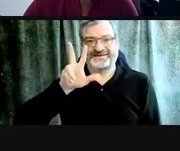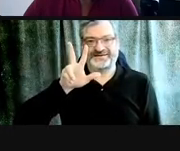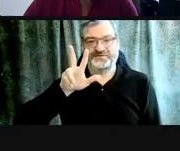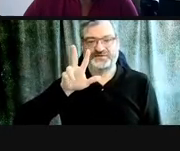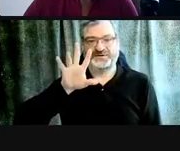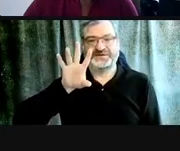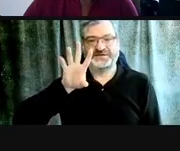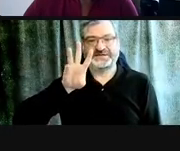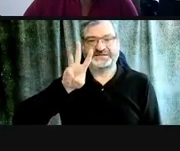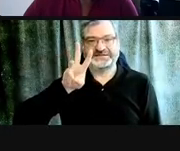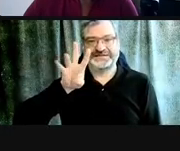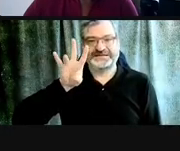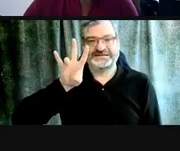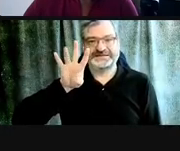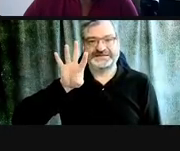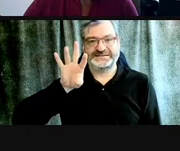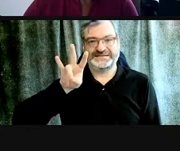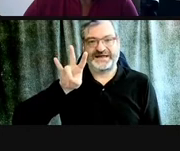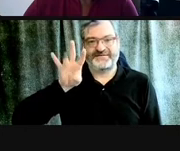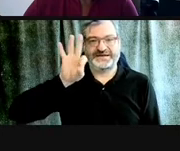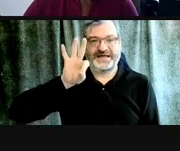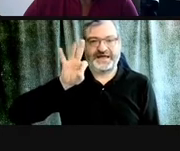We also broadcast the poems in partnership